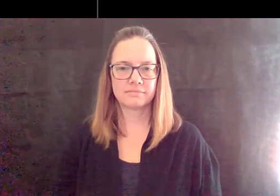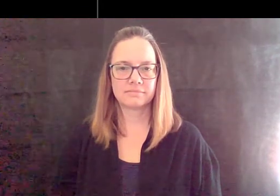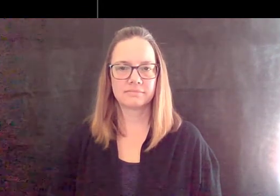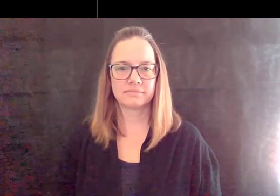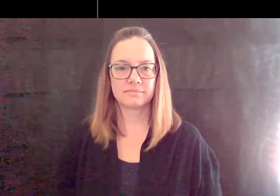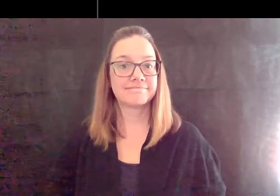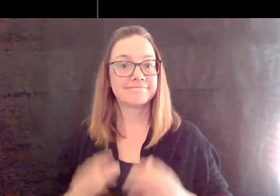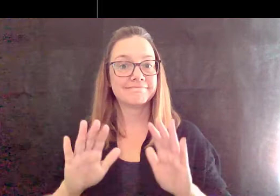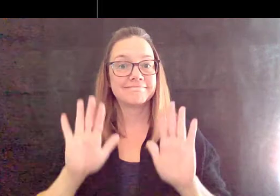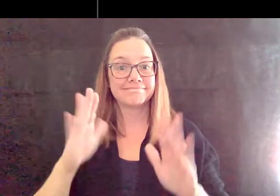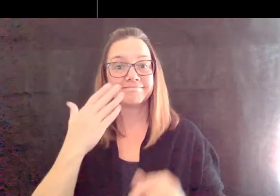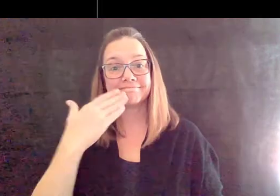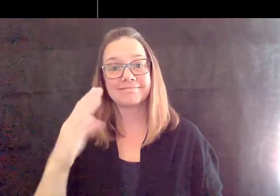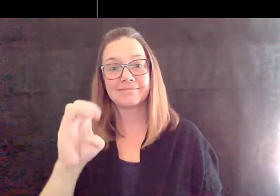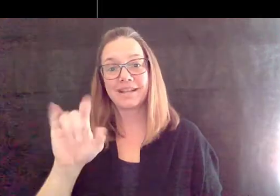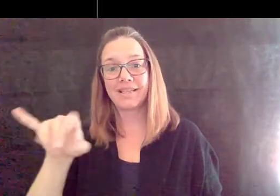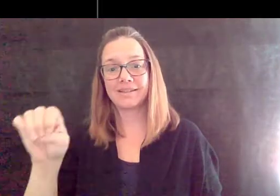[END PLAYBACK] Great. Thanks, Ellie.